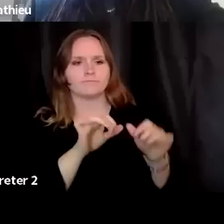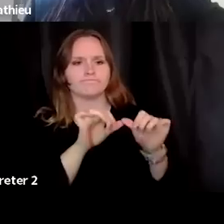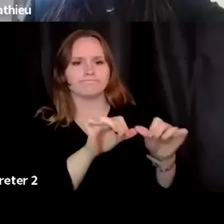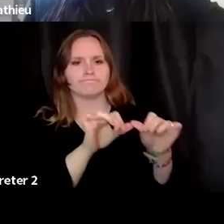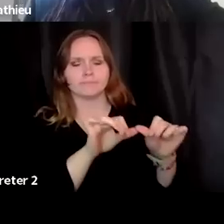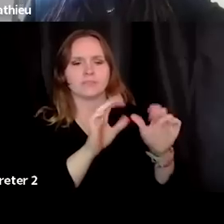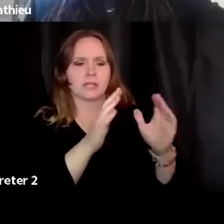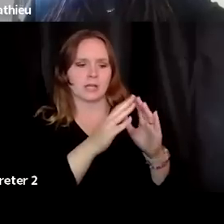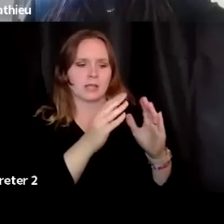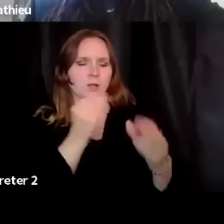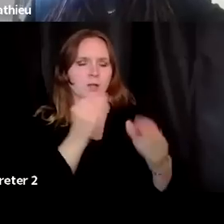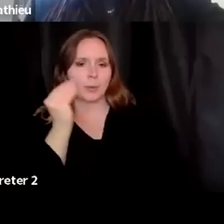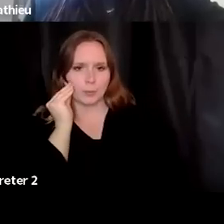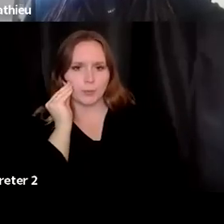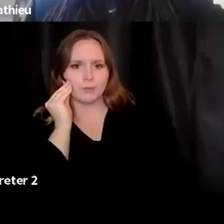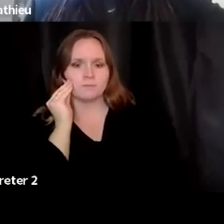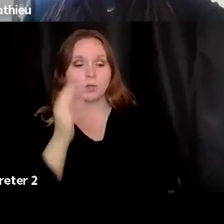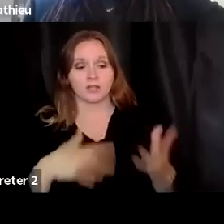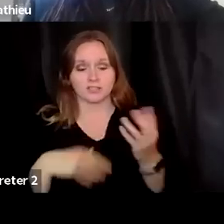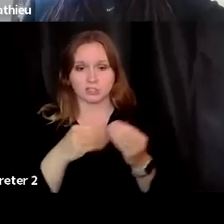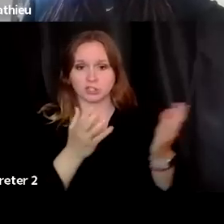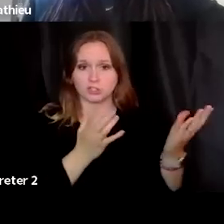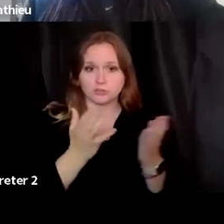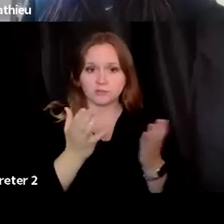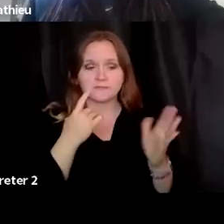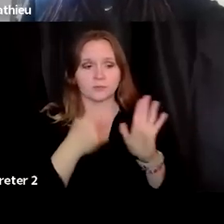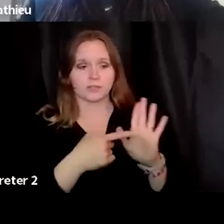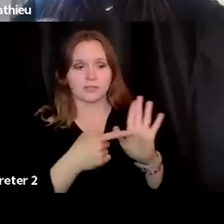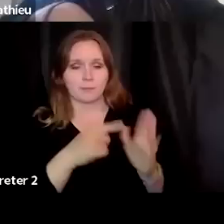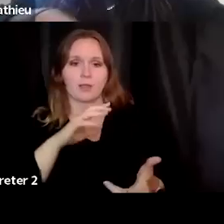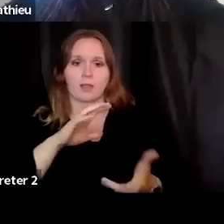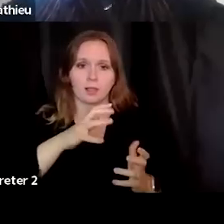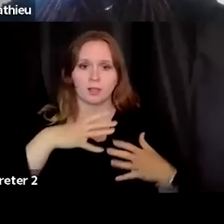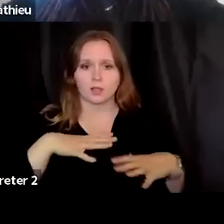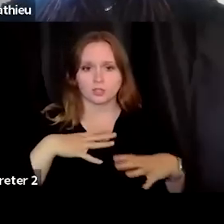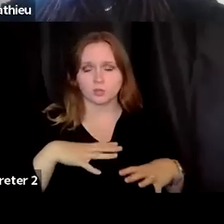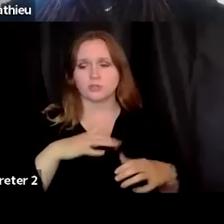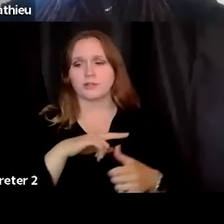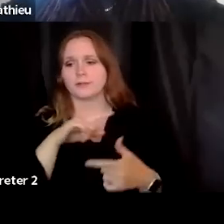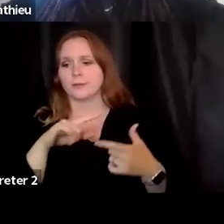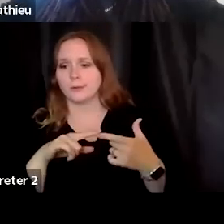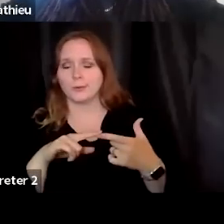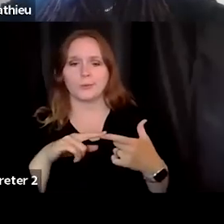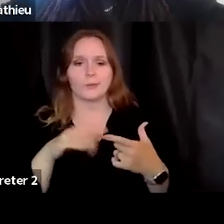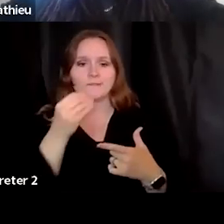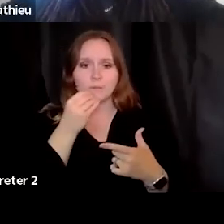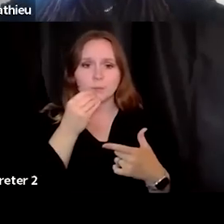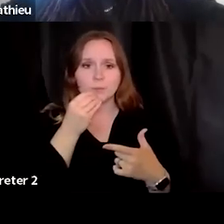Maybe getting in additional services like laundry and food as well. Just making sure those basic needs are met can go